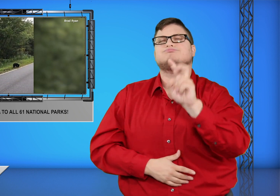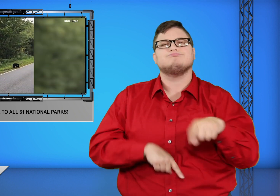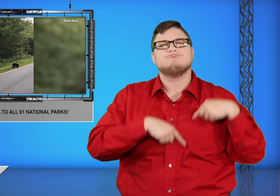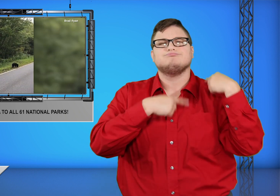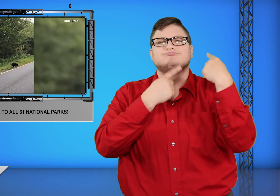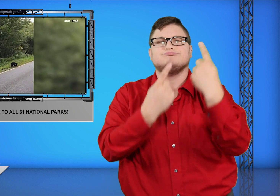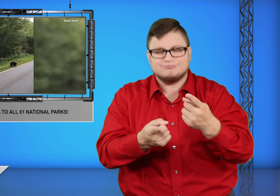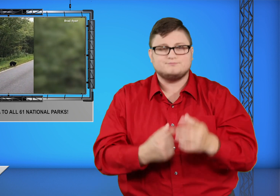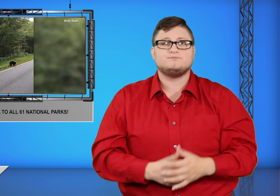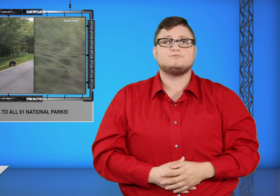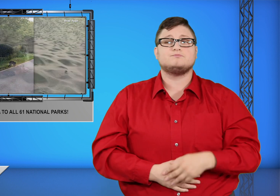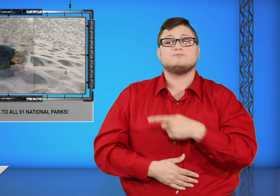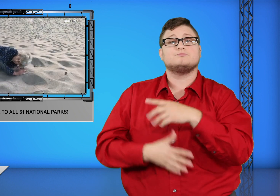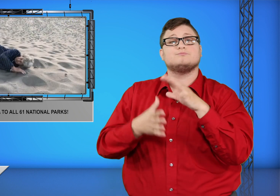together ever since.